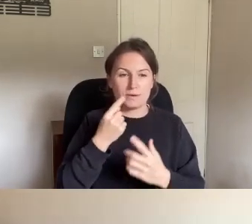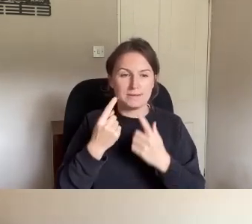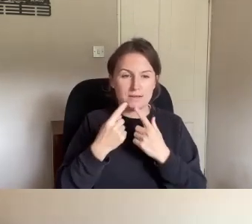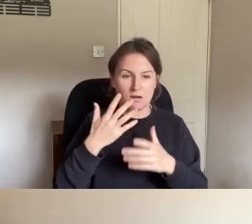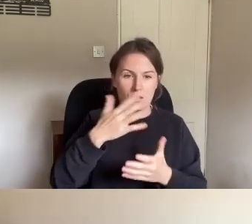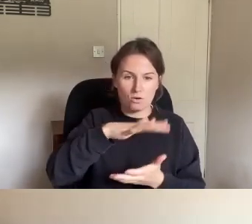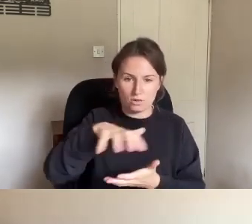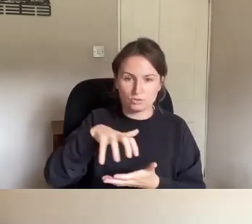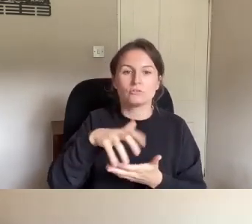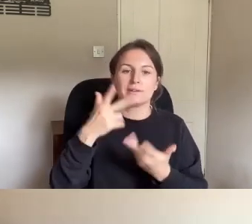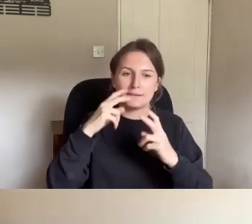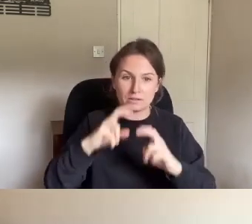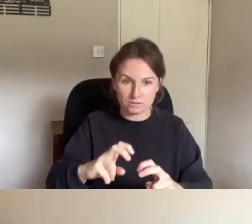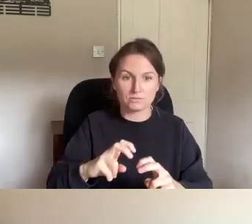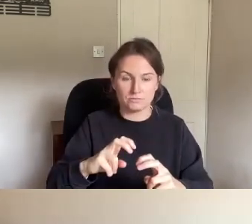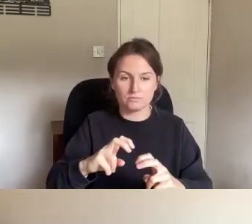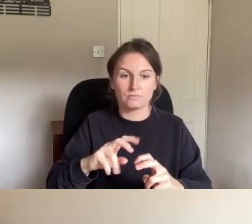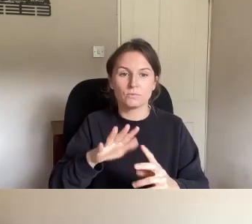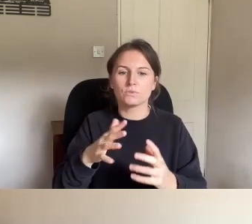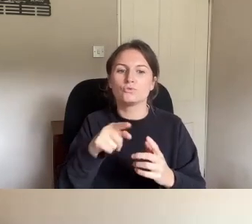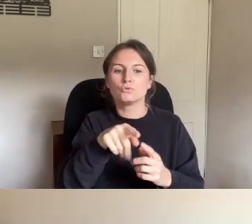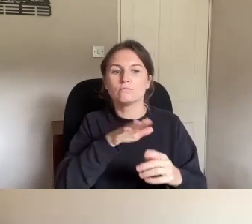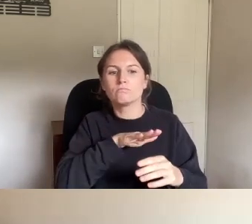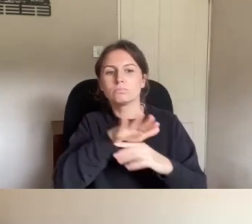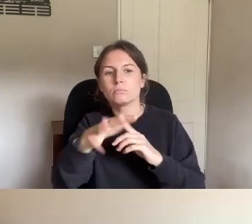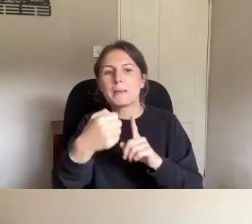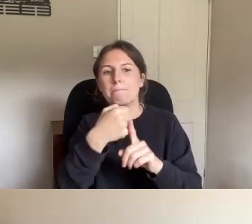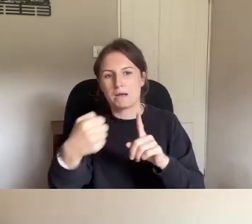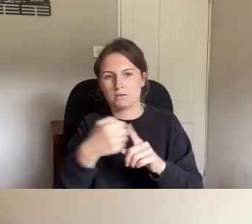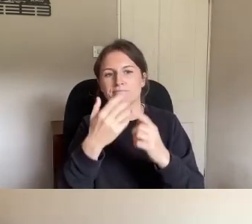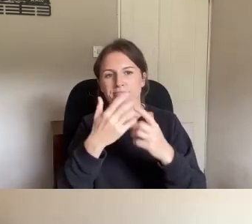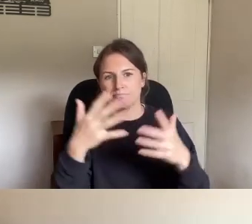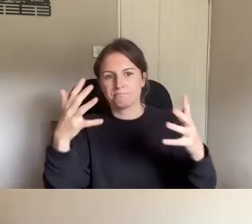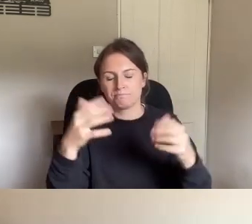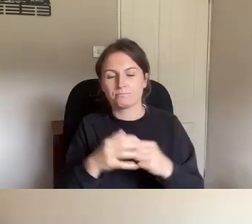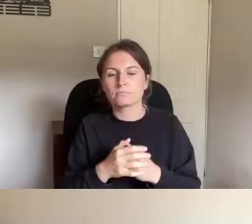or to drive change and make impact. We want to see how you've used data to do things